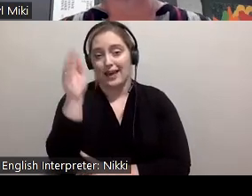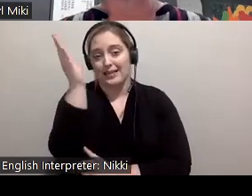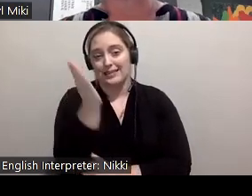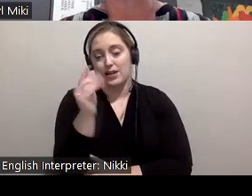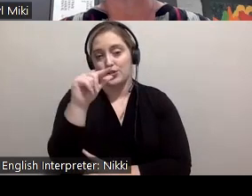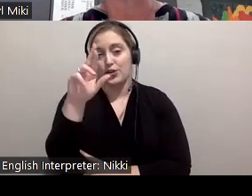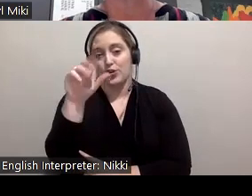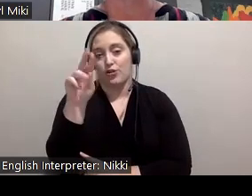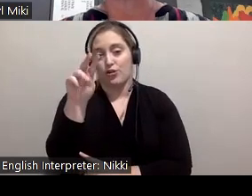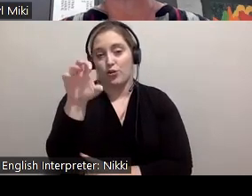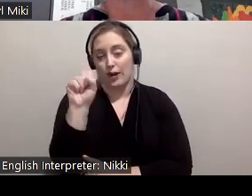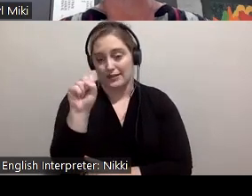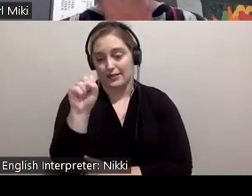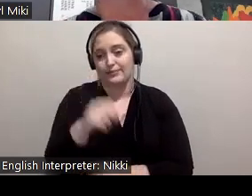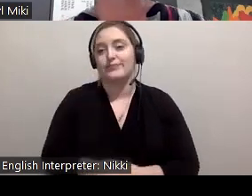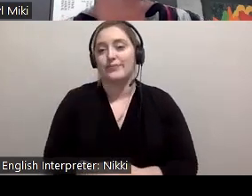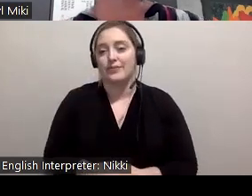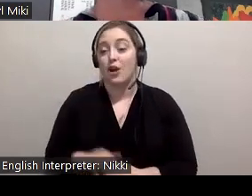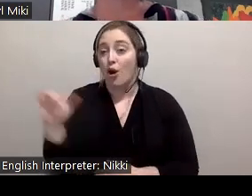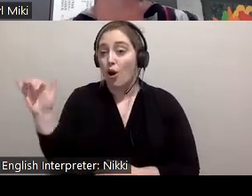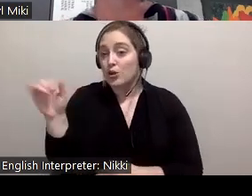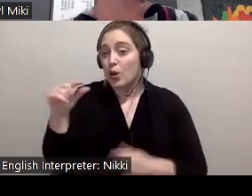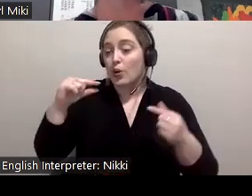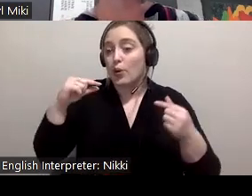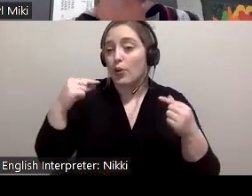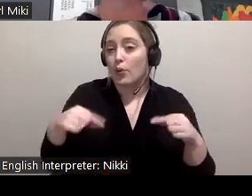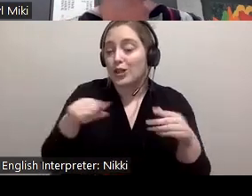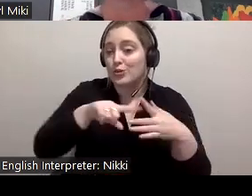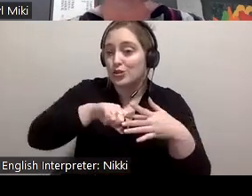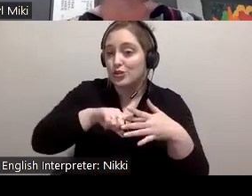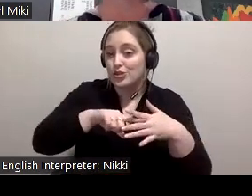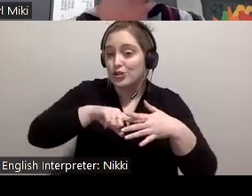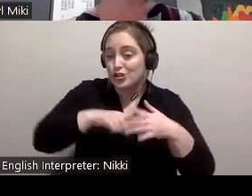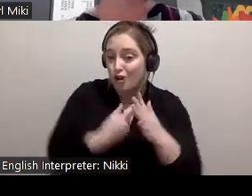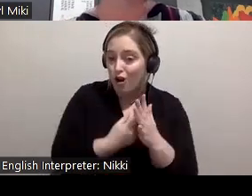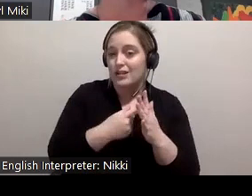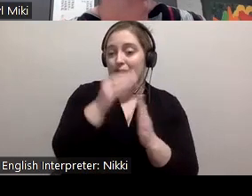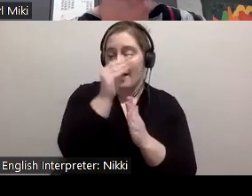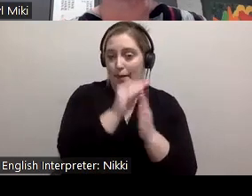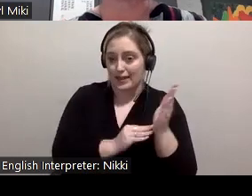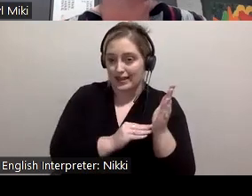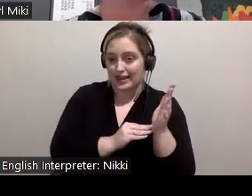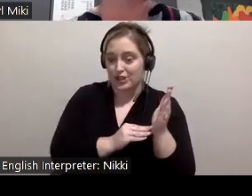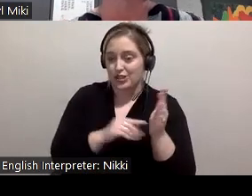start an application the guidelines for that grant are also embedded in the application itself. So that you